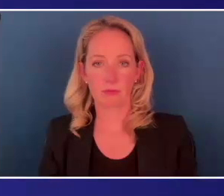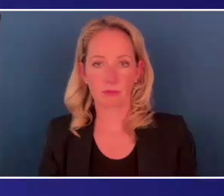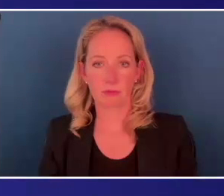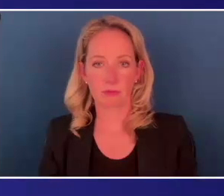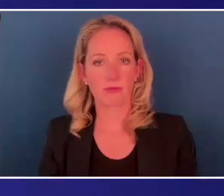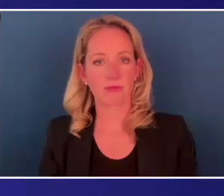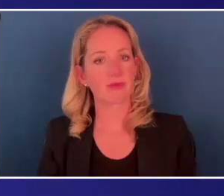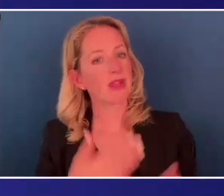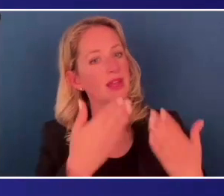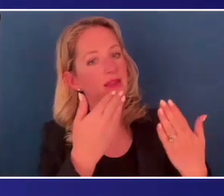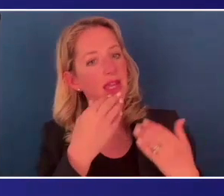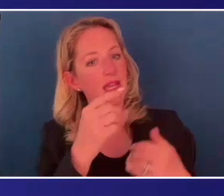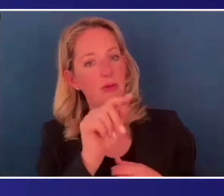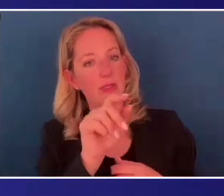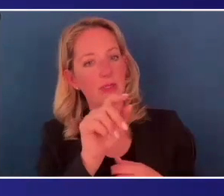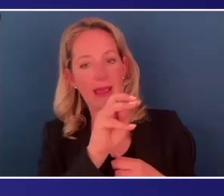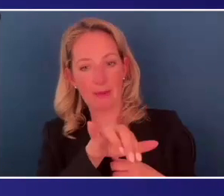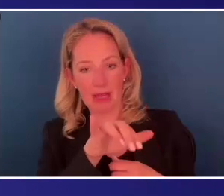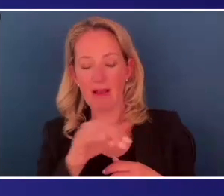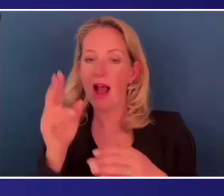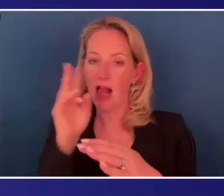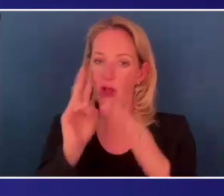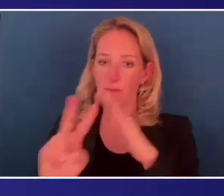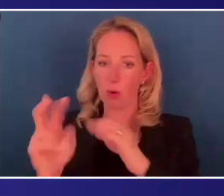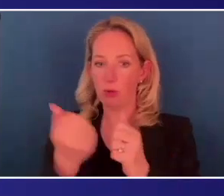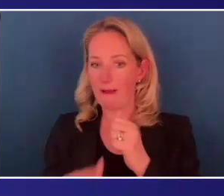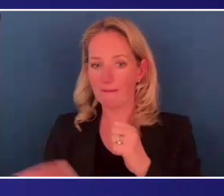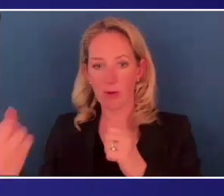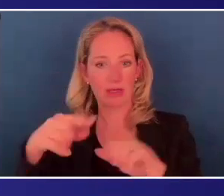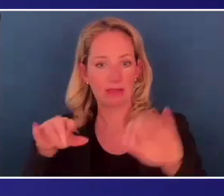Thanks, And look forward to everyone's testament today.